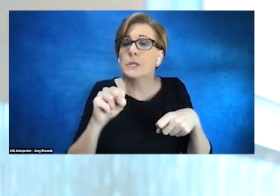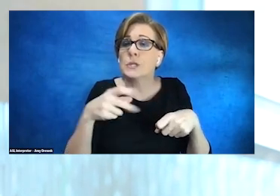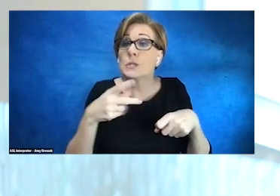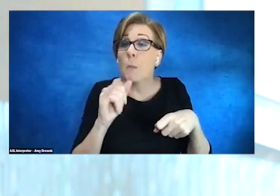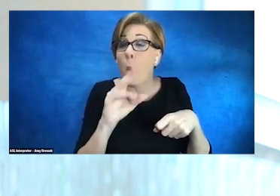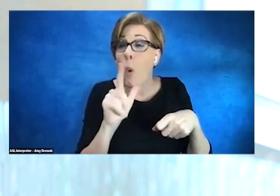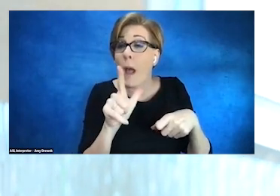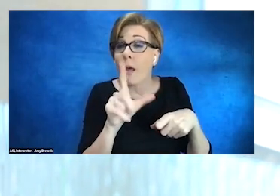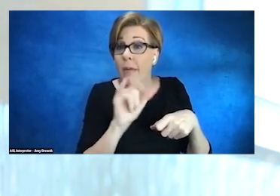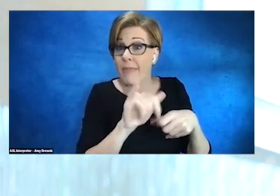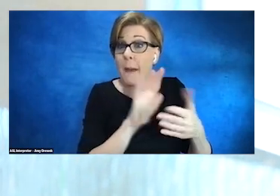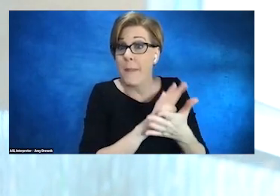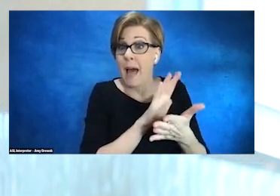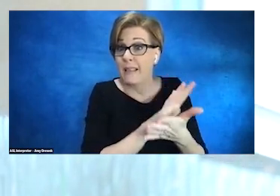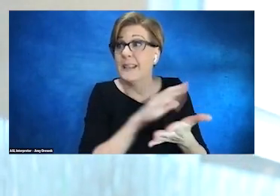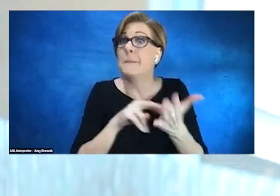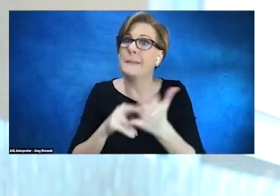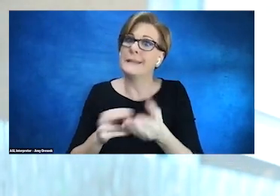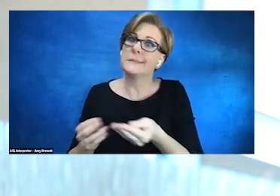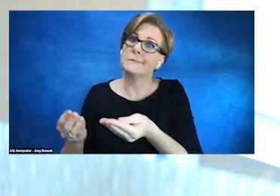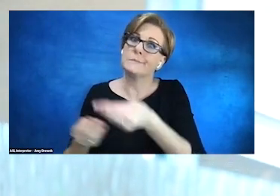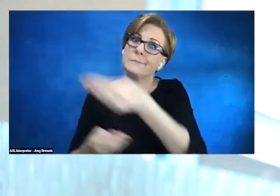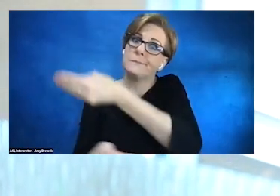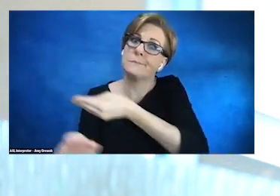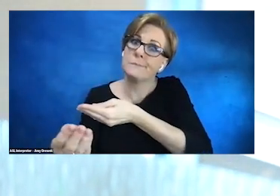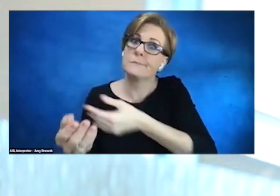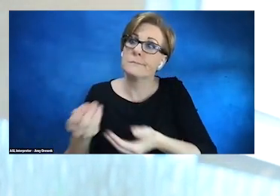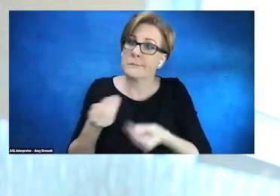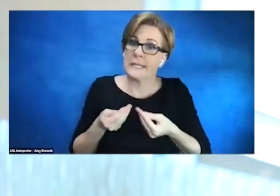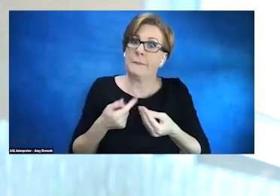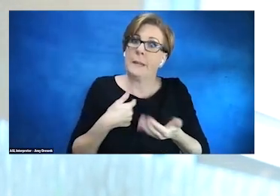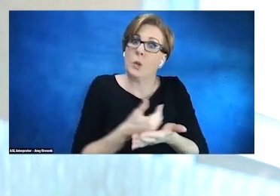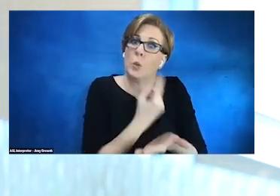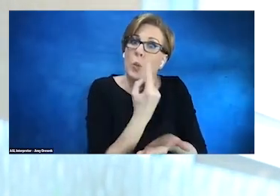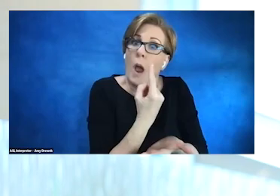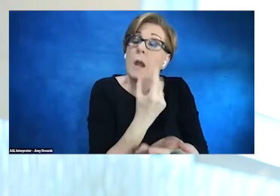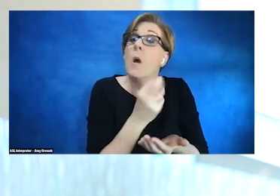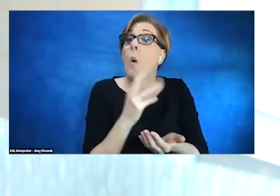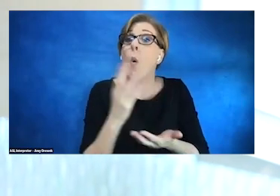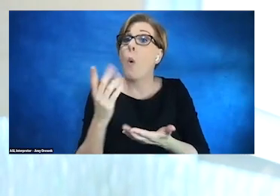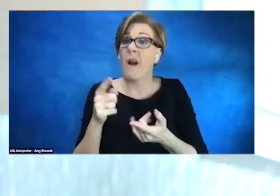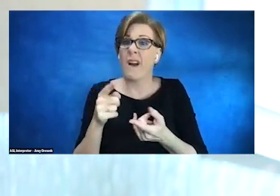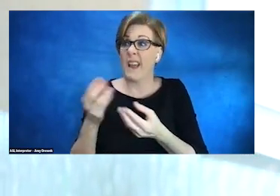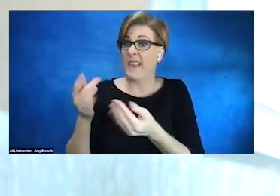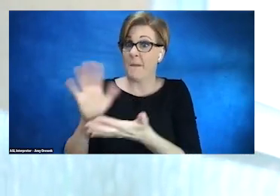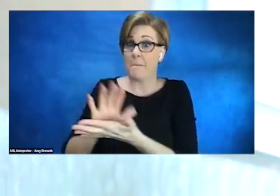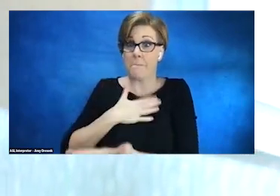and issued a new one or take this ballot back to the voting booth and fill in the oval completely